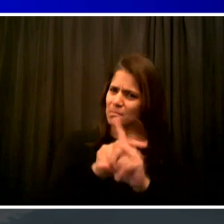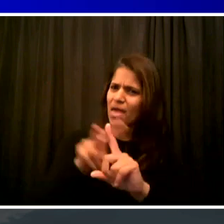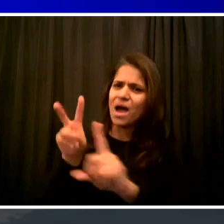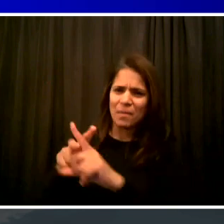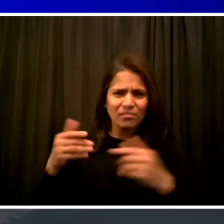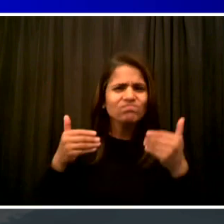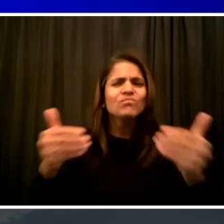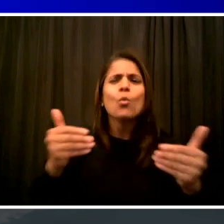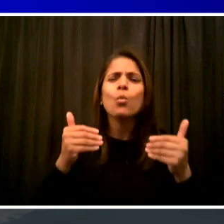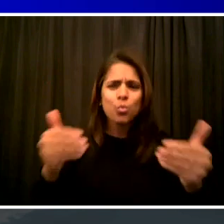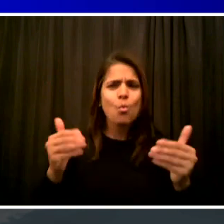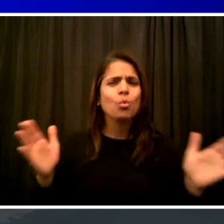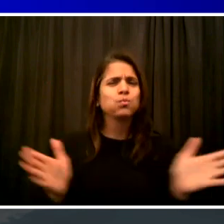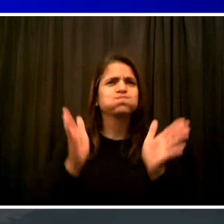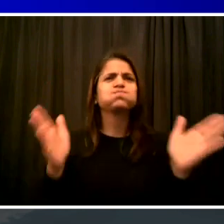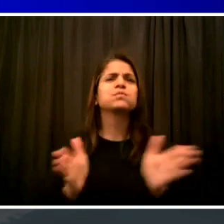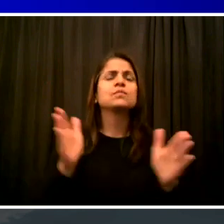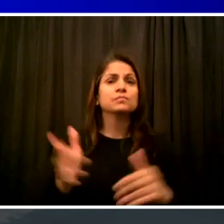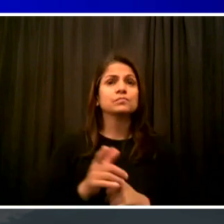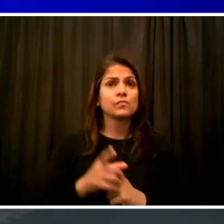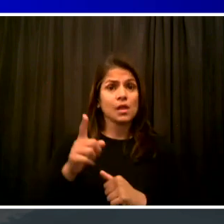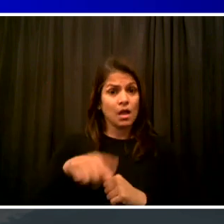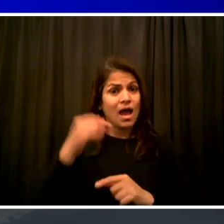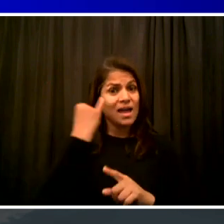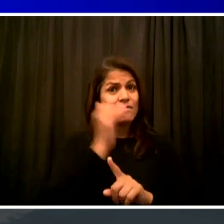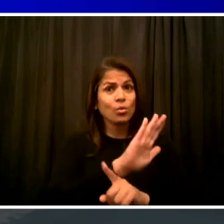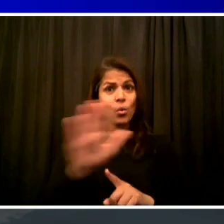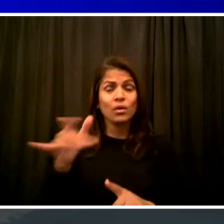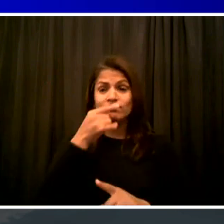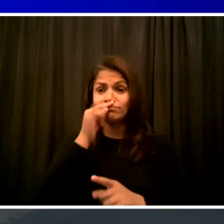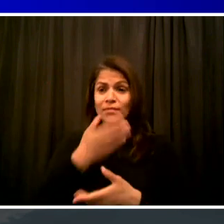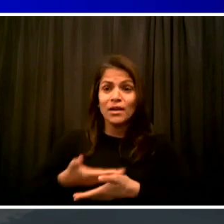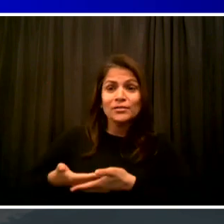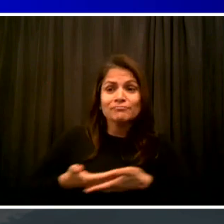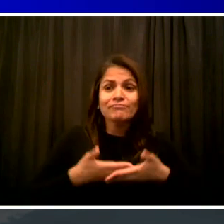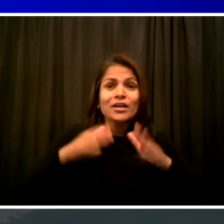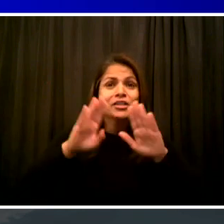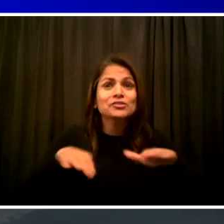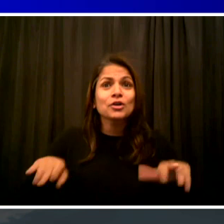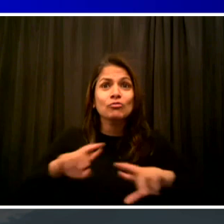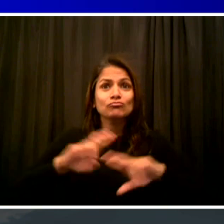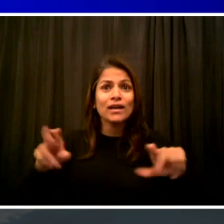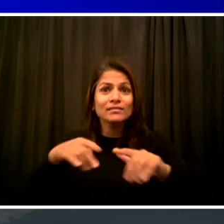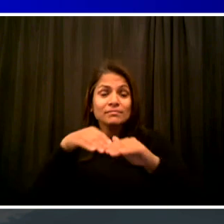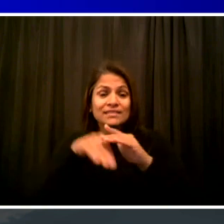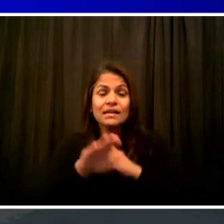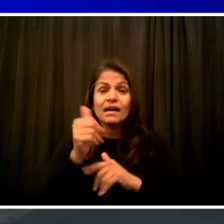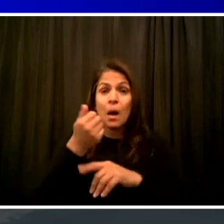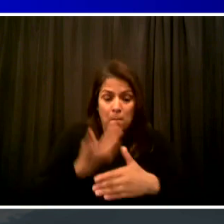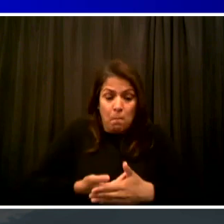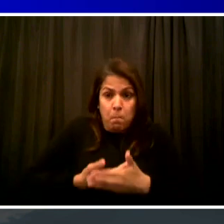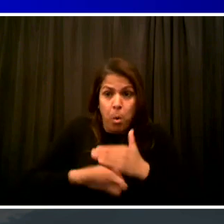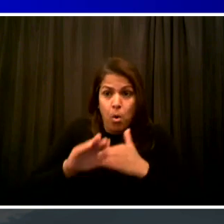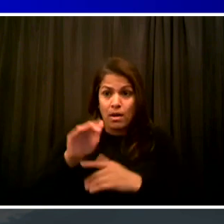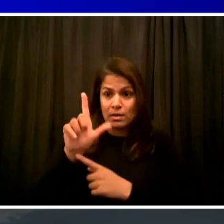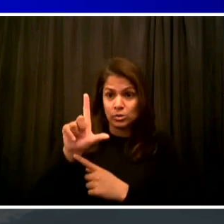STILL CAN APPLY FOR PRE-K FOR